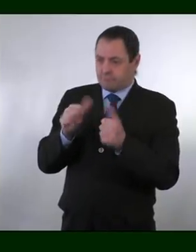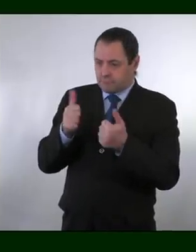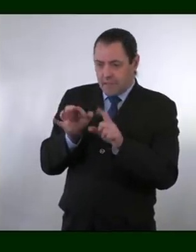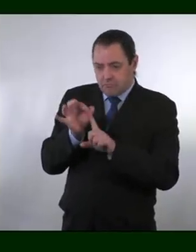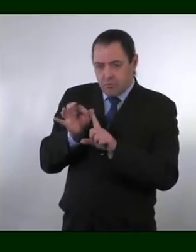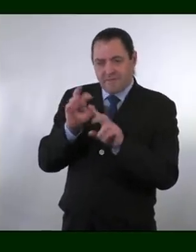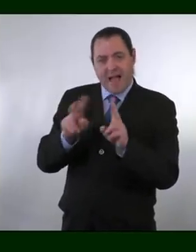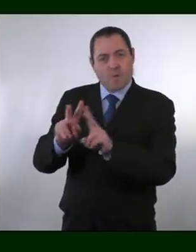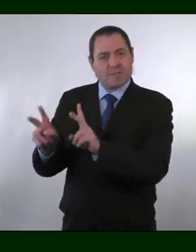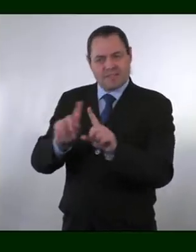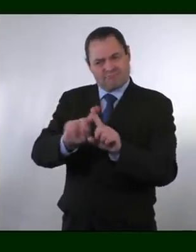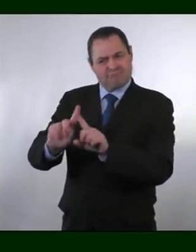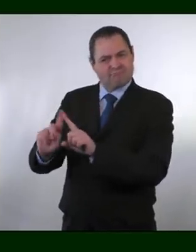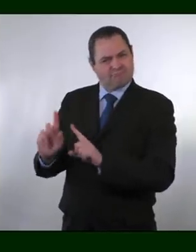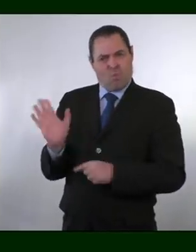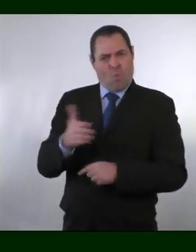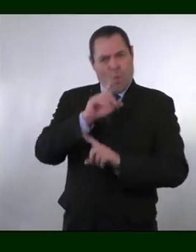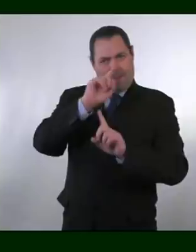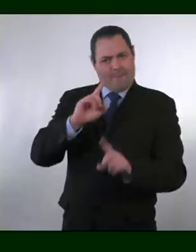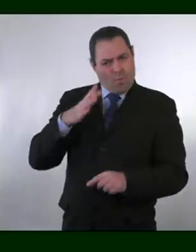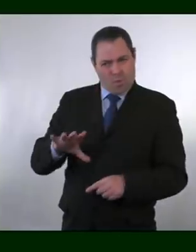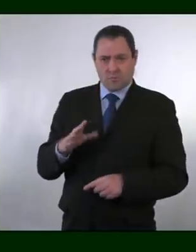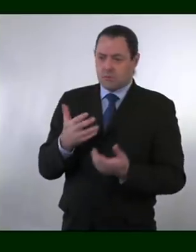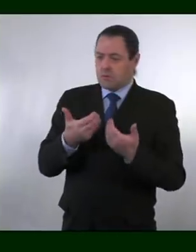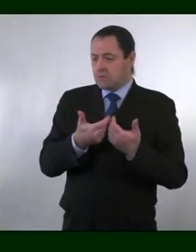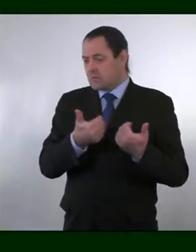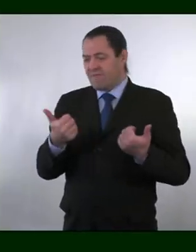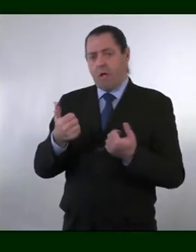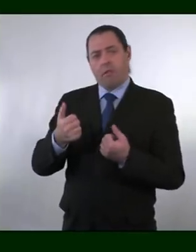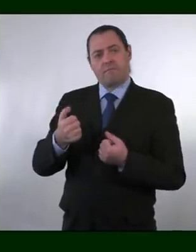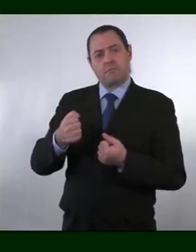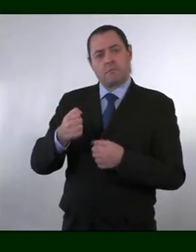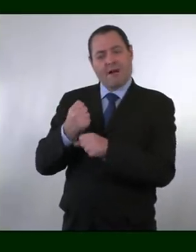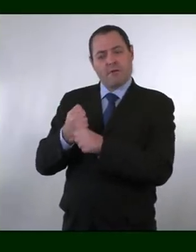our people. That is what a devolved Government should do. I was very proud to run a devolved